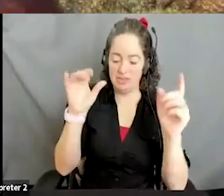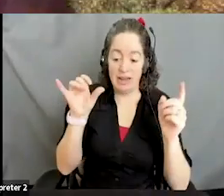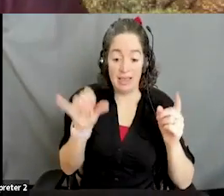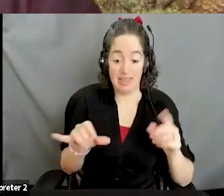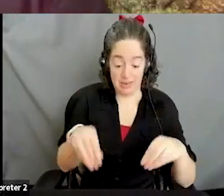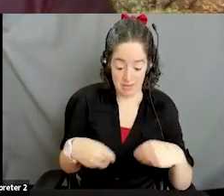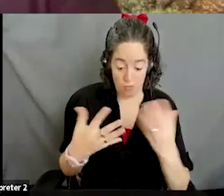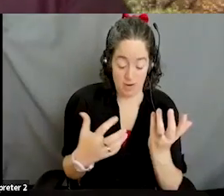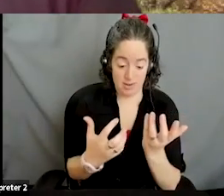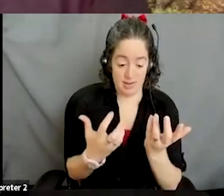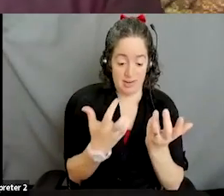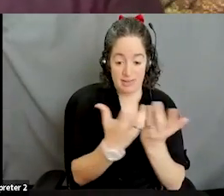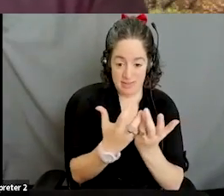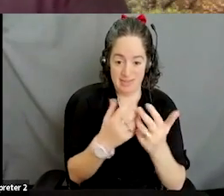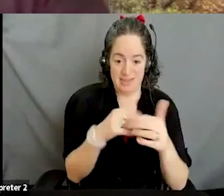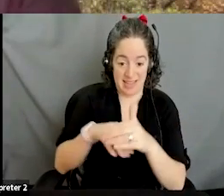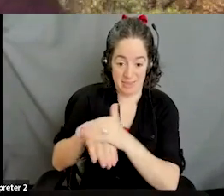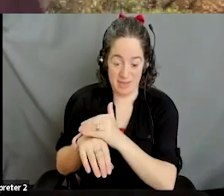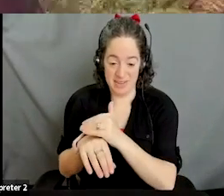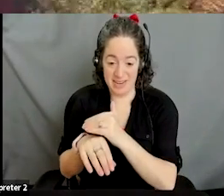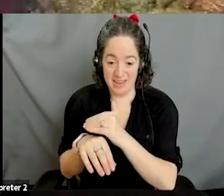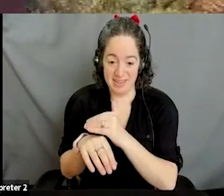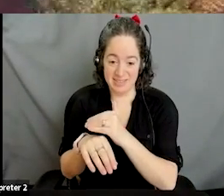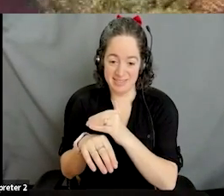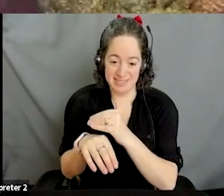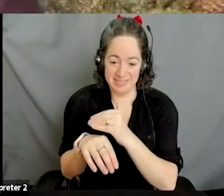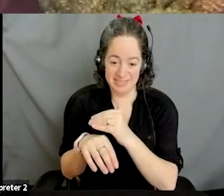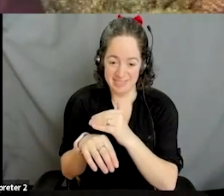Back to the not being able to increment or take bite-sized pieces out